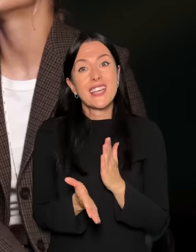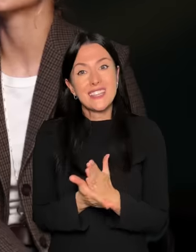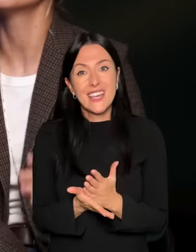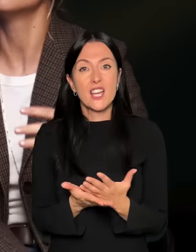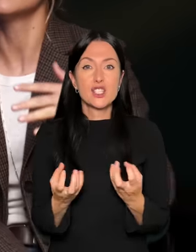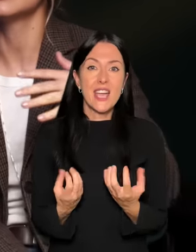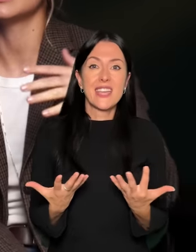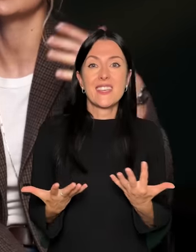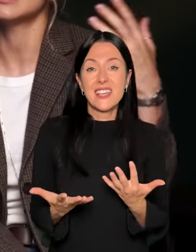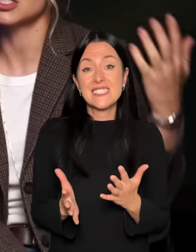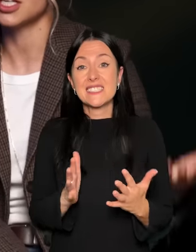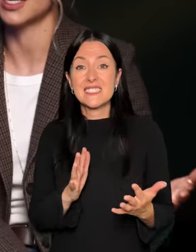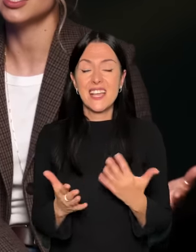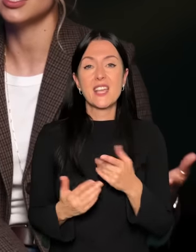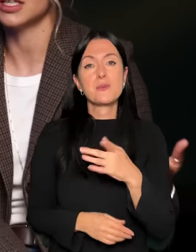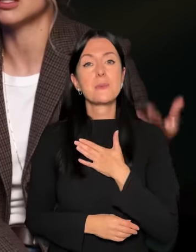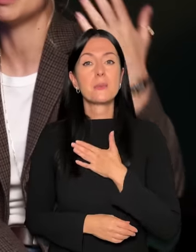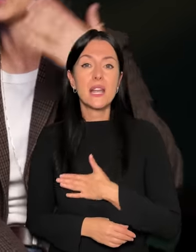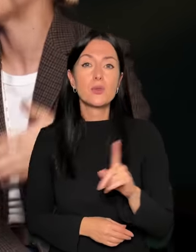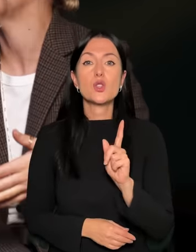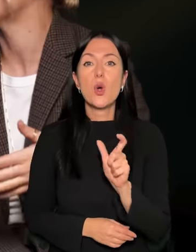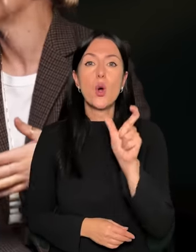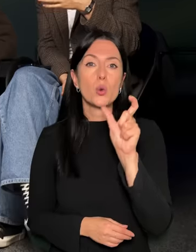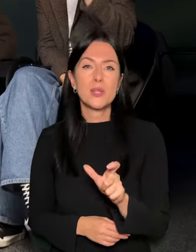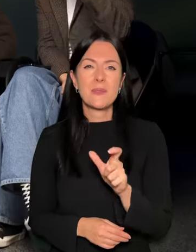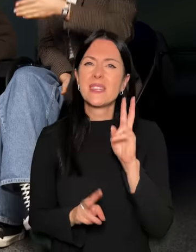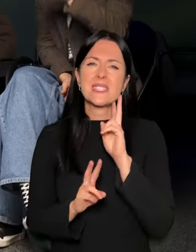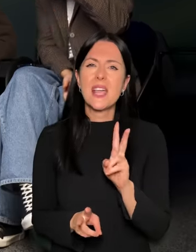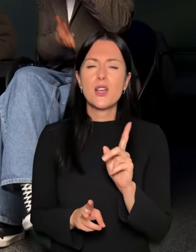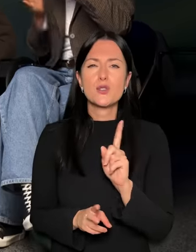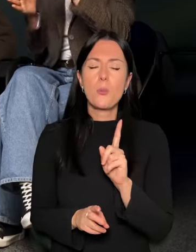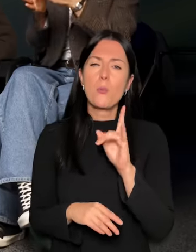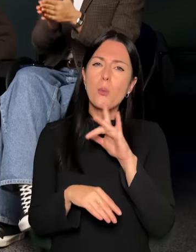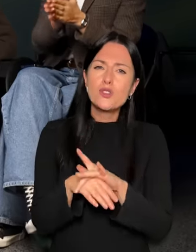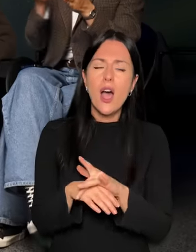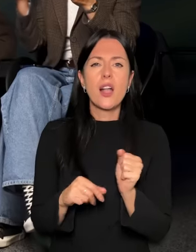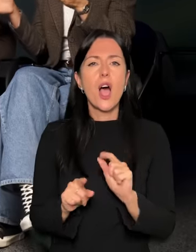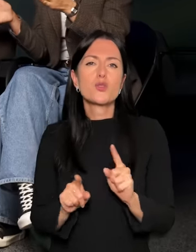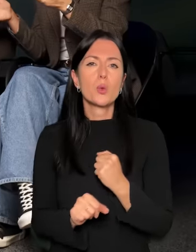Maybe there are other things that you'd like people